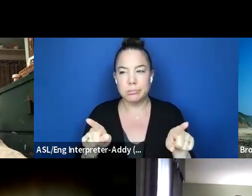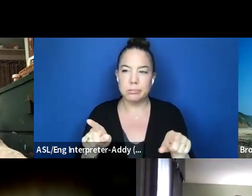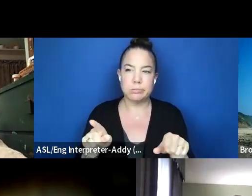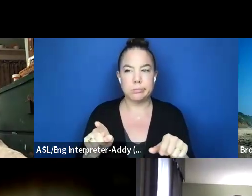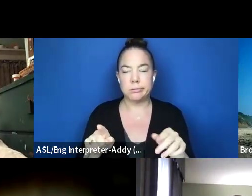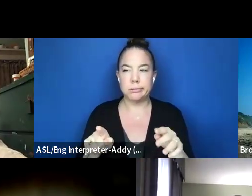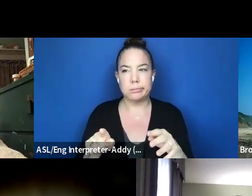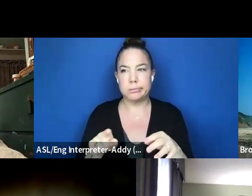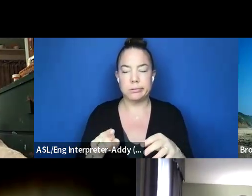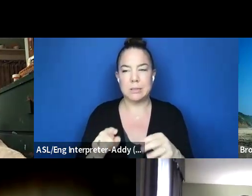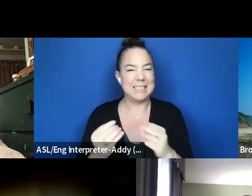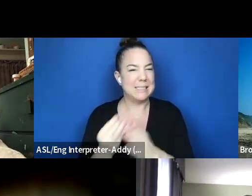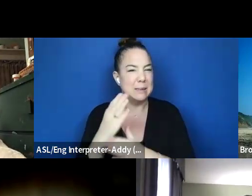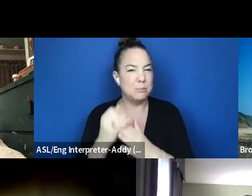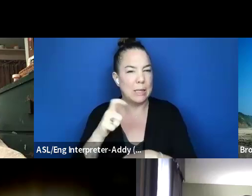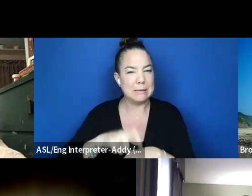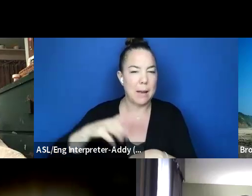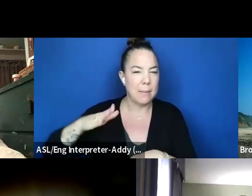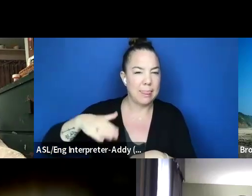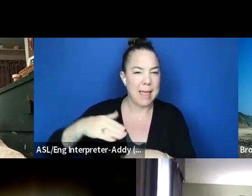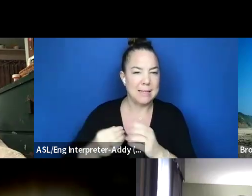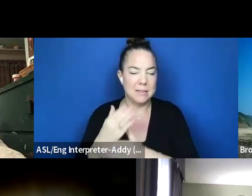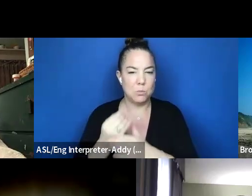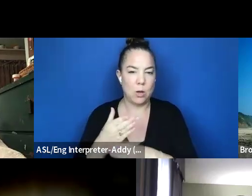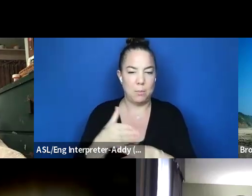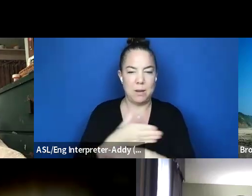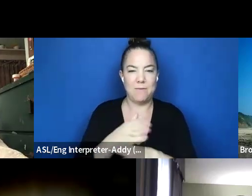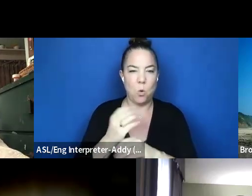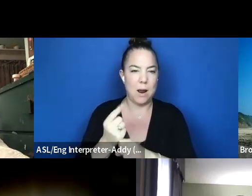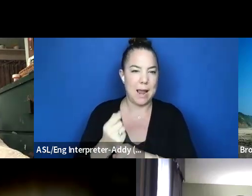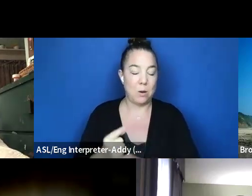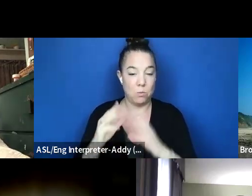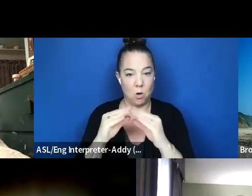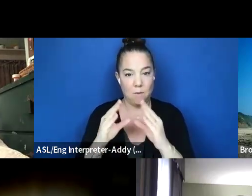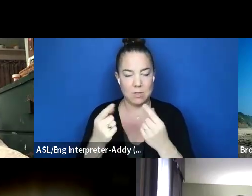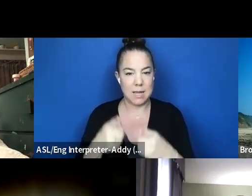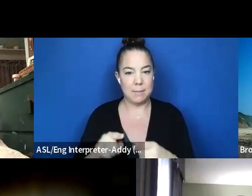Brooke Wilson (she/her): mid to late spring ahead of their annual conference. That takes place in July.